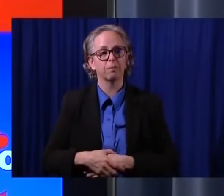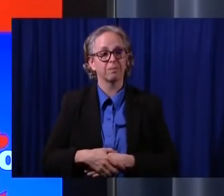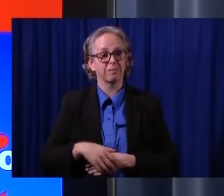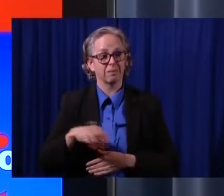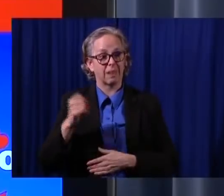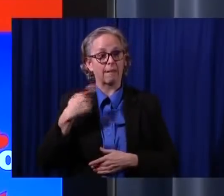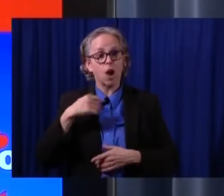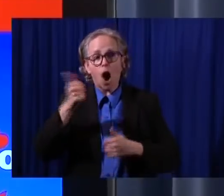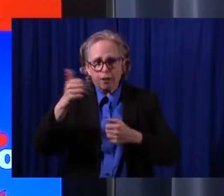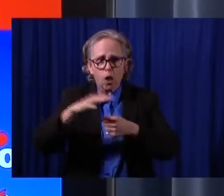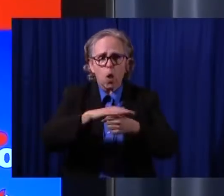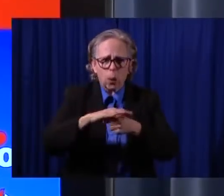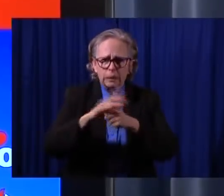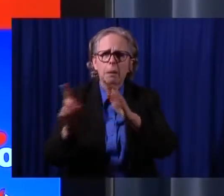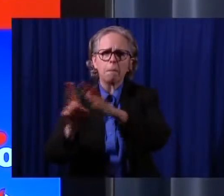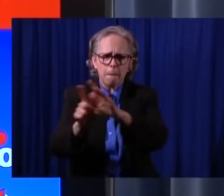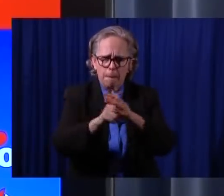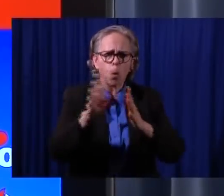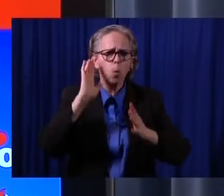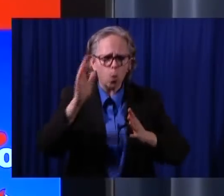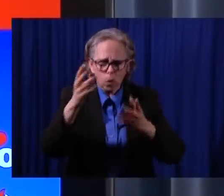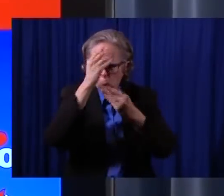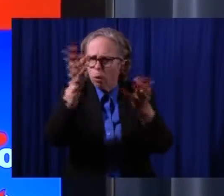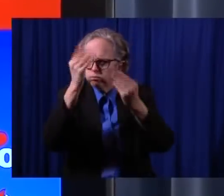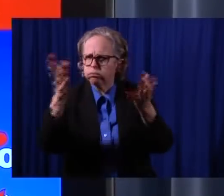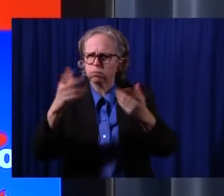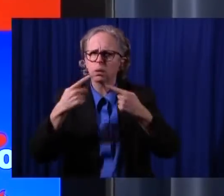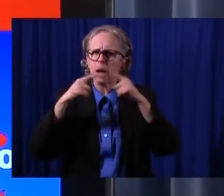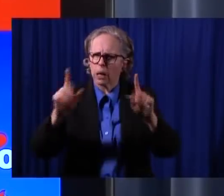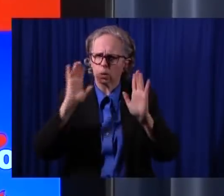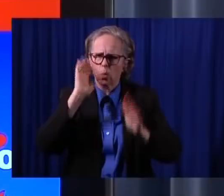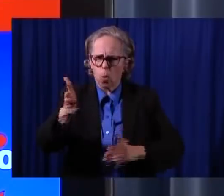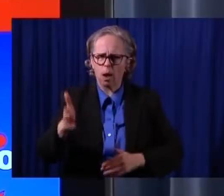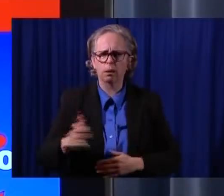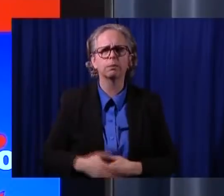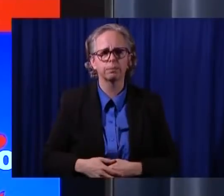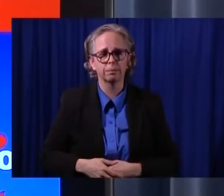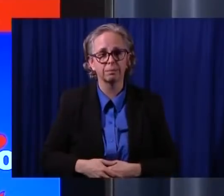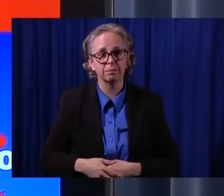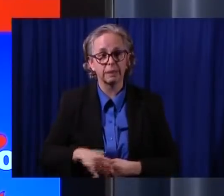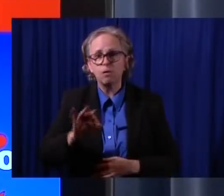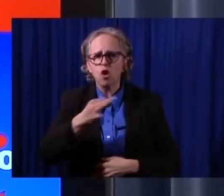. ALSO, ON JUNE 24, TESTING WILL BE AVAILABLE IN SENIOR, MY